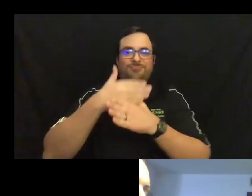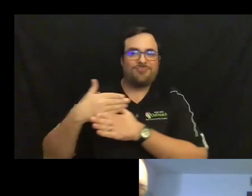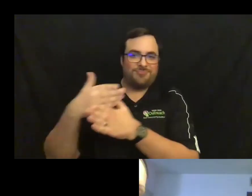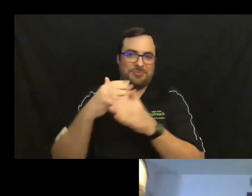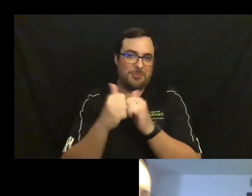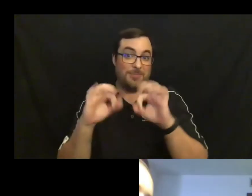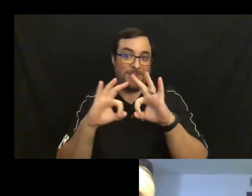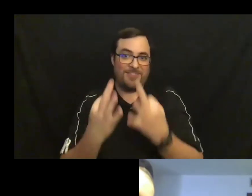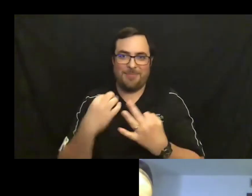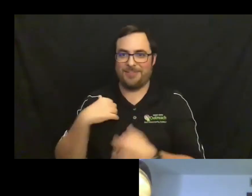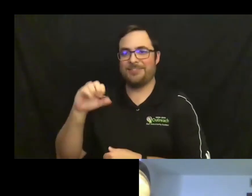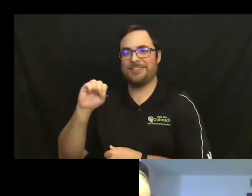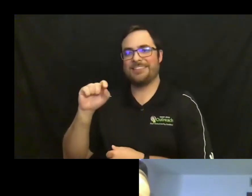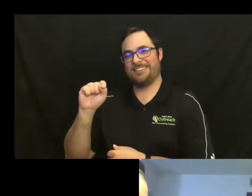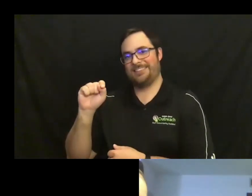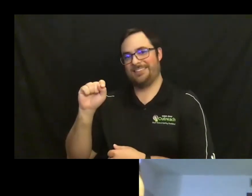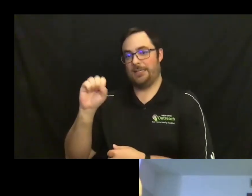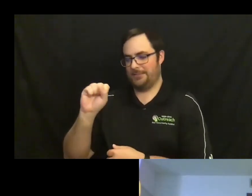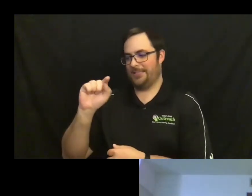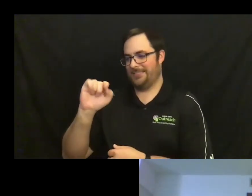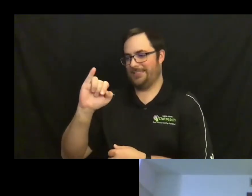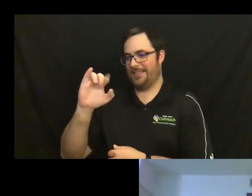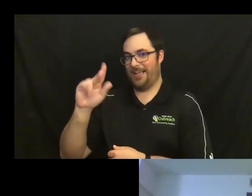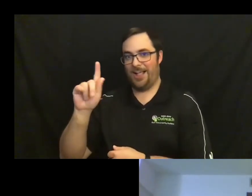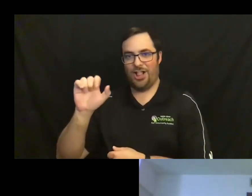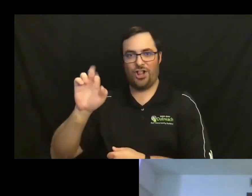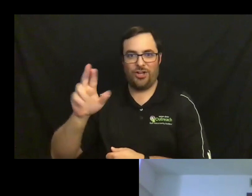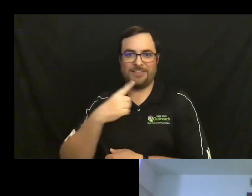Jen: Very cool! Gavin: And a book!